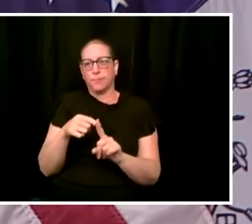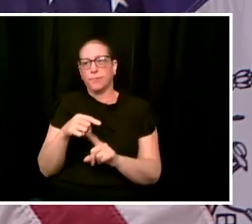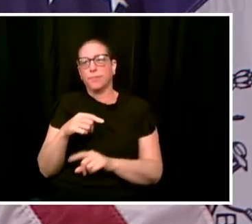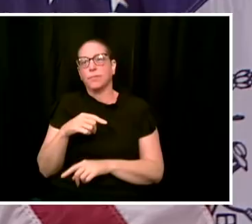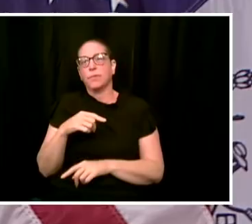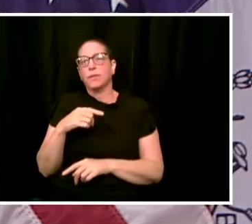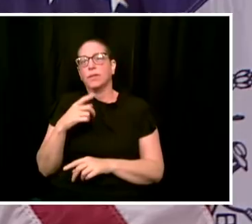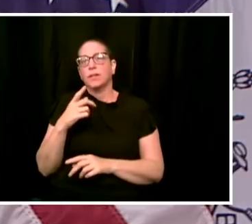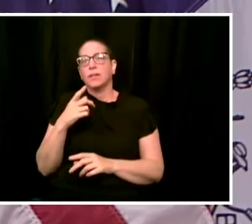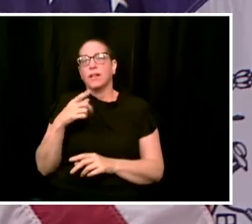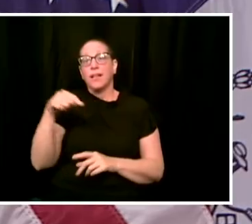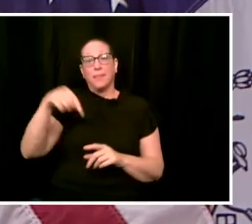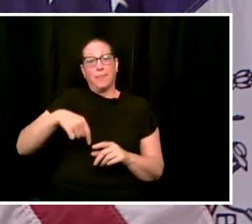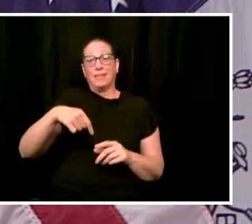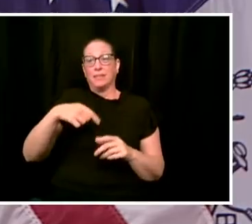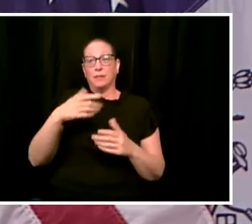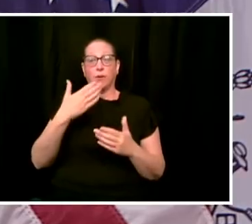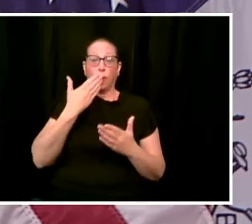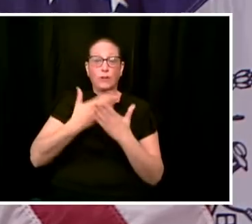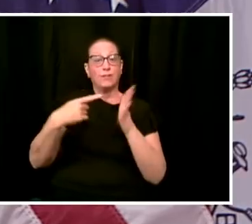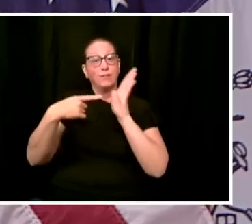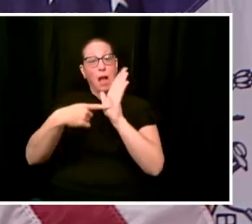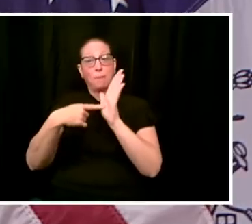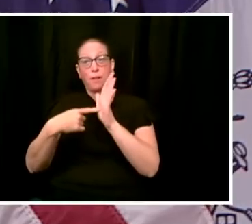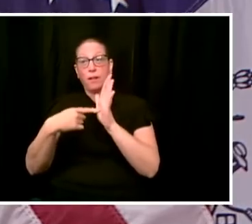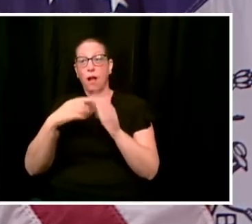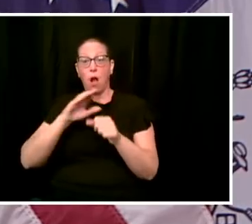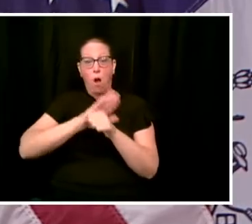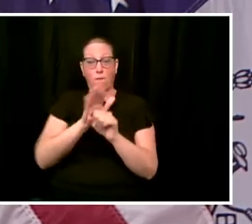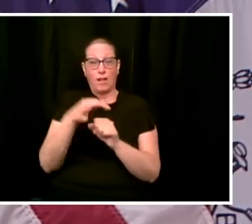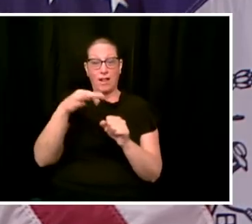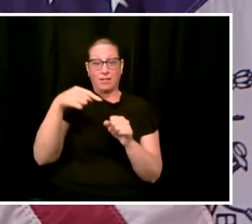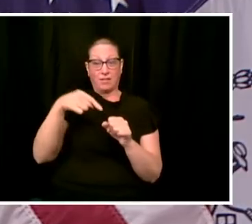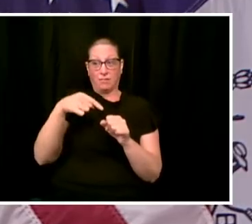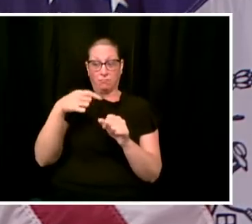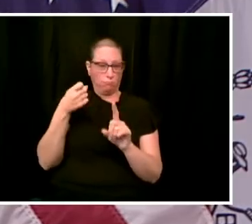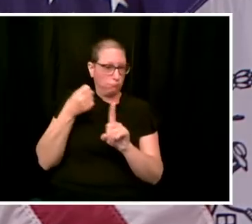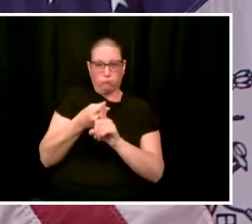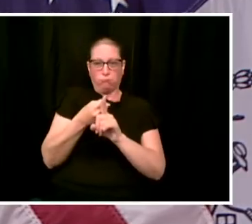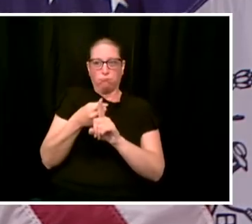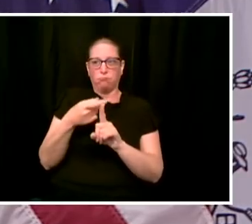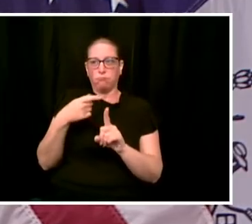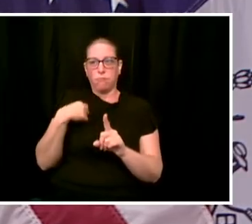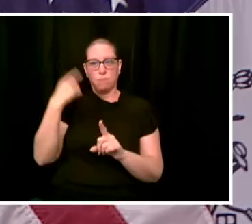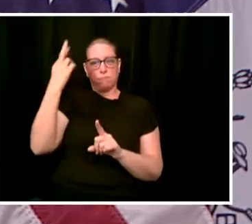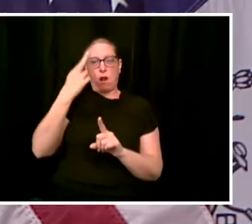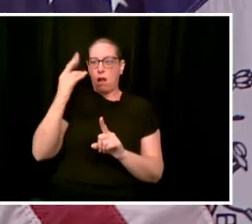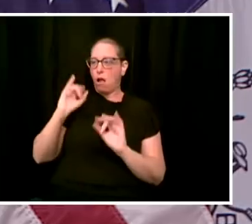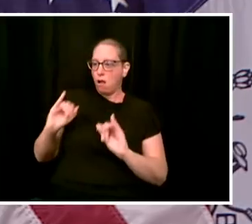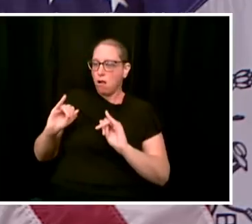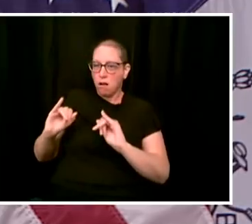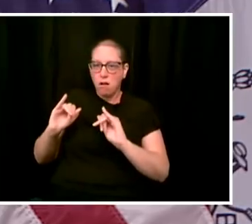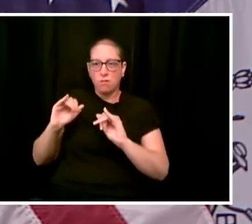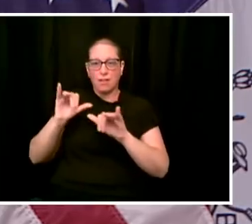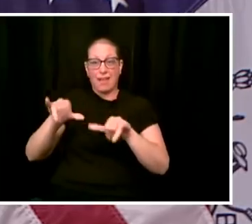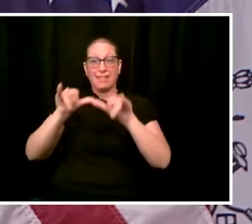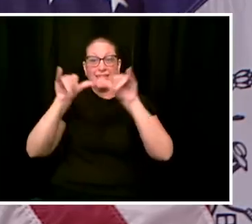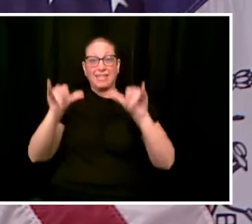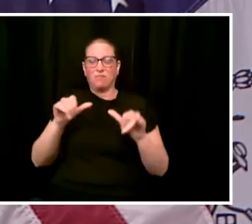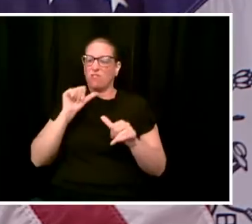BASED TO REALLY GO AT THESE DECEMBER PARTIES. THIS IS AN EXAMPLE OF SOMETHING COMING OUT OFH TIS CRISIS THAT IS